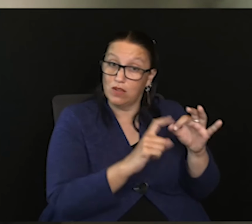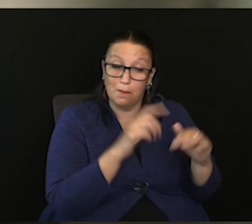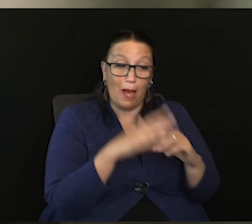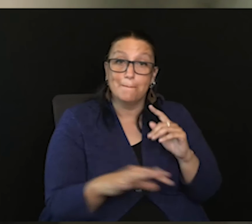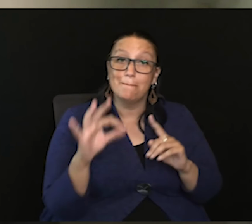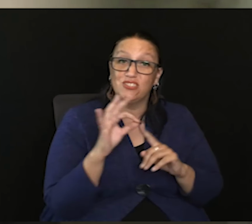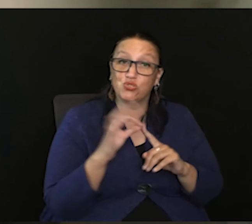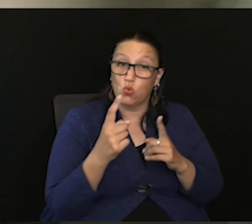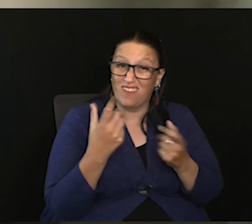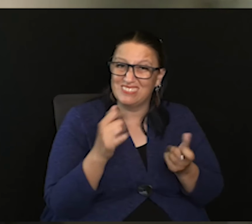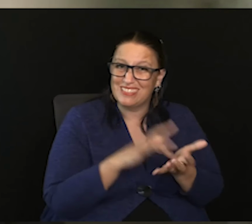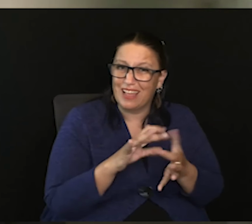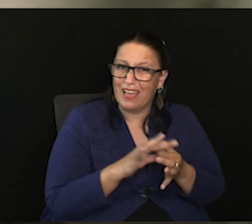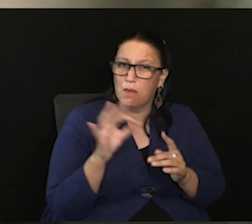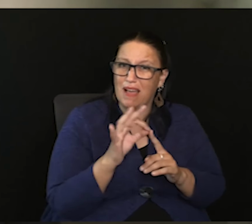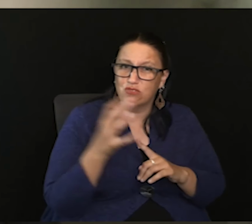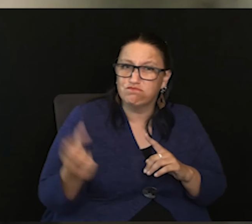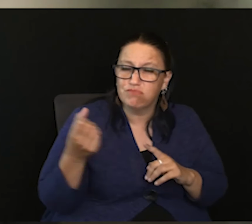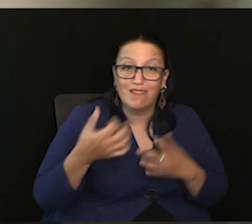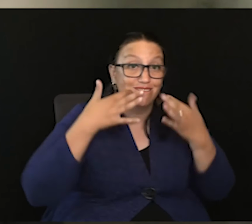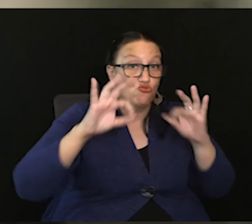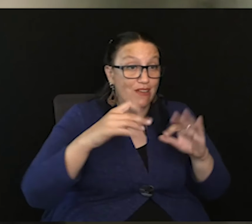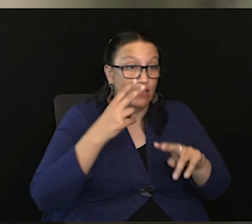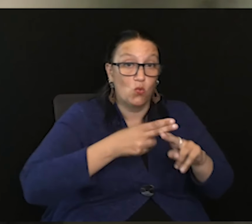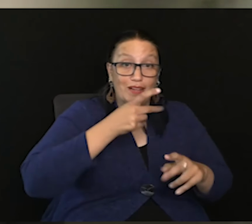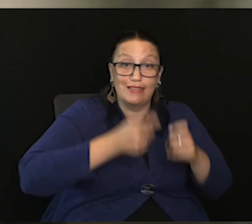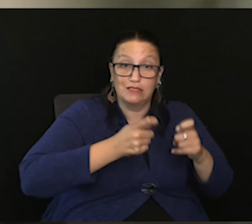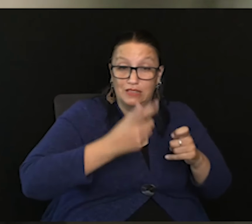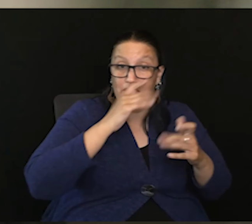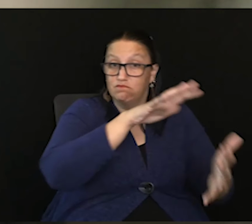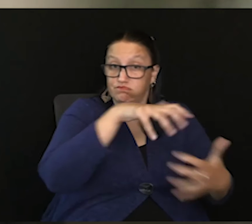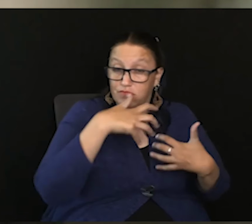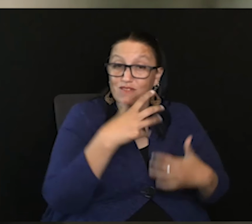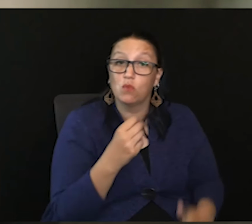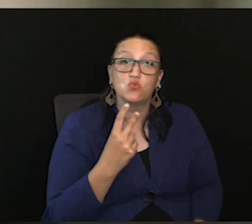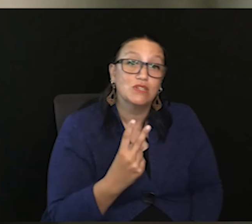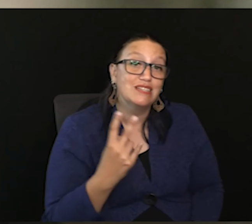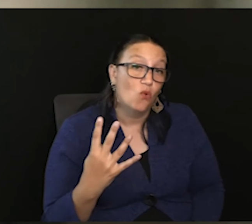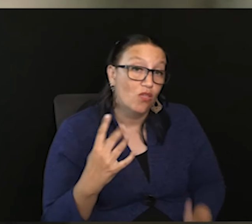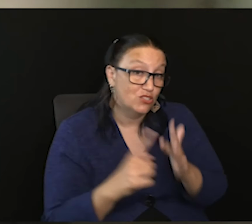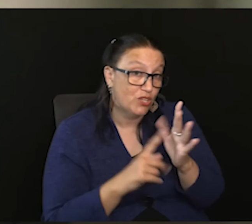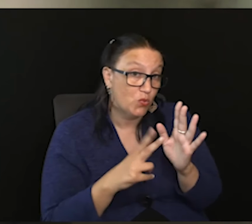the pensioner's program will begin as of the 24th of January,